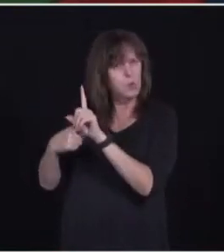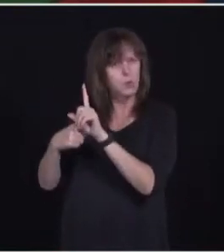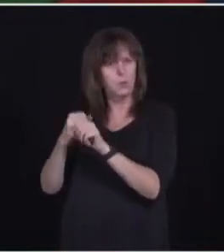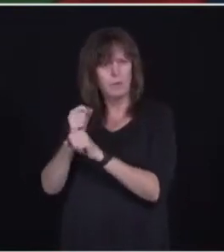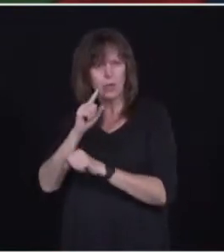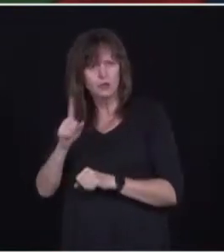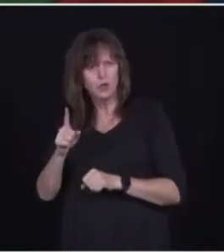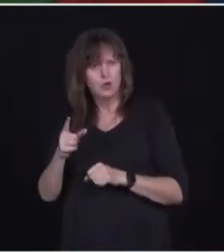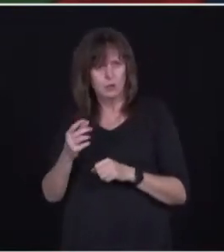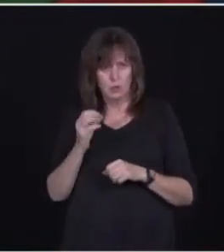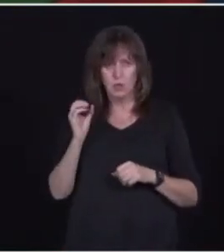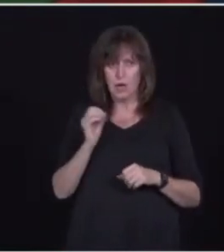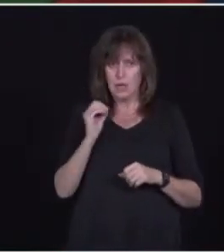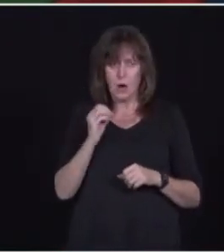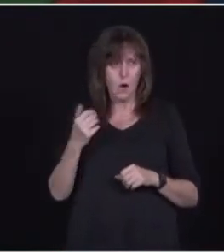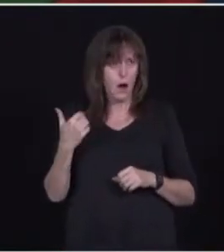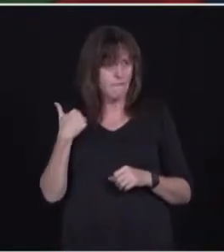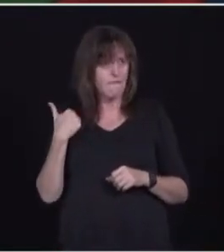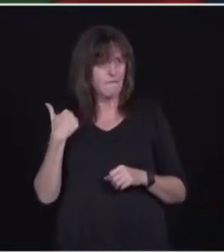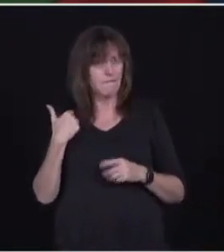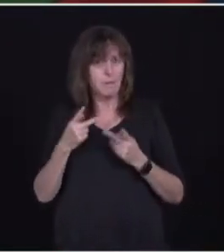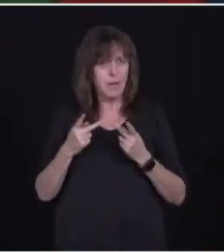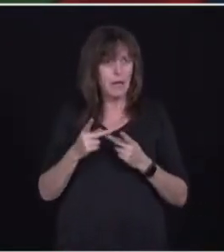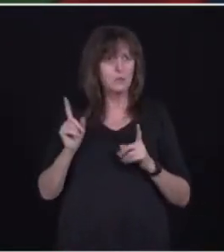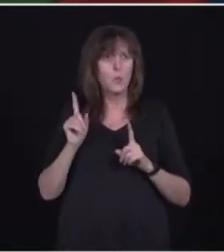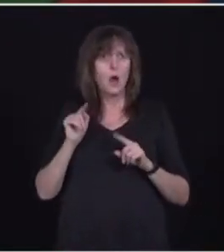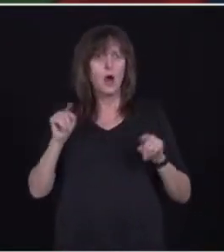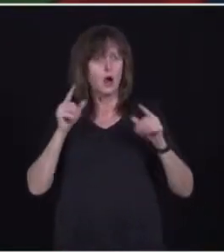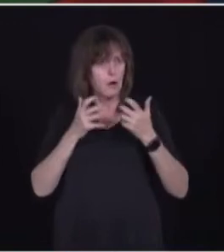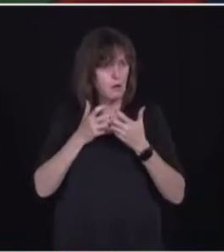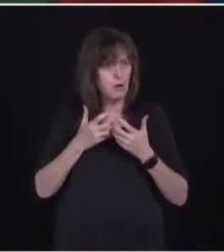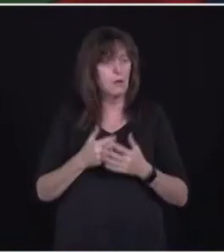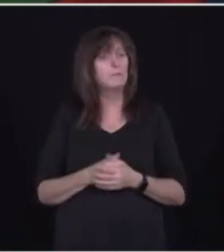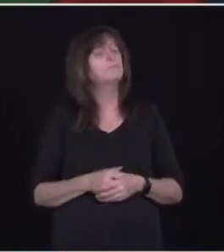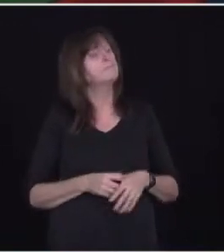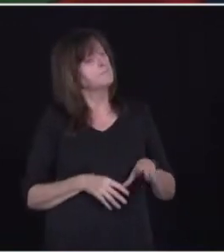decreasing condition to be able to store it. Does Ontario have that currently right now?